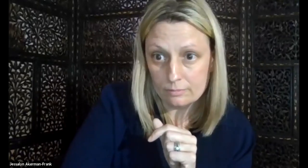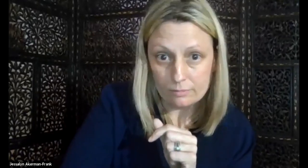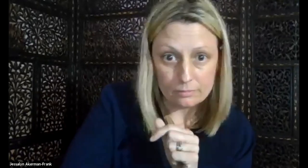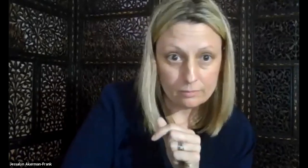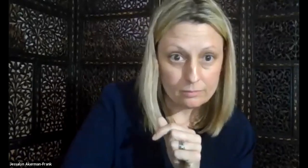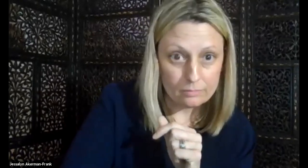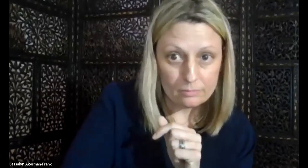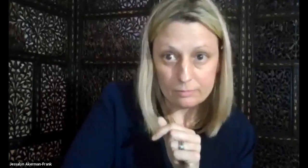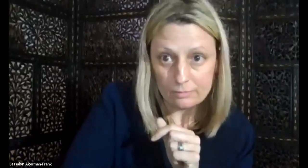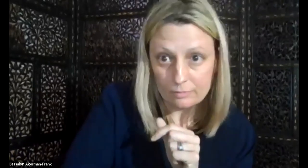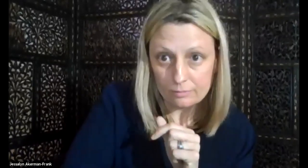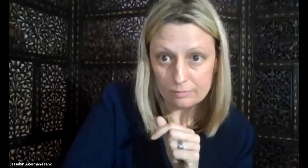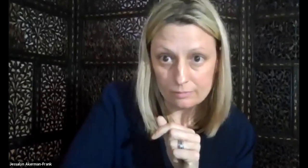Just have some patience with me as